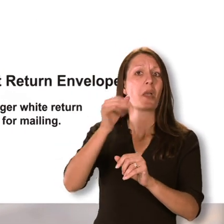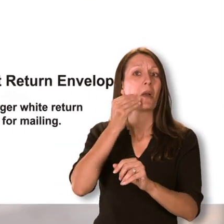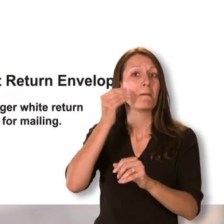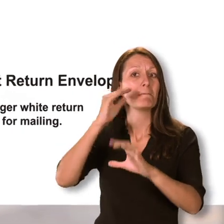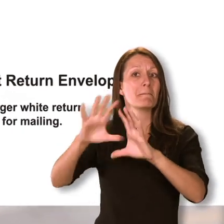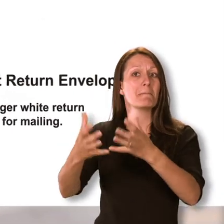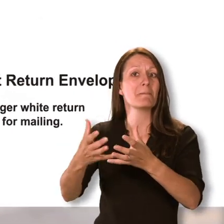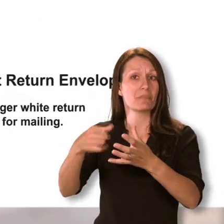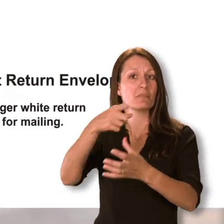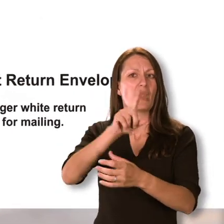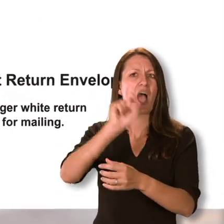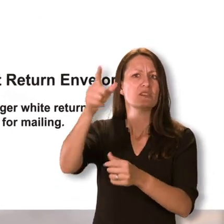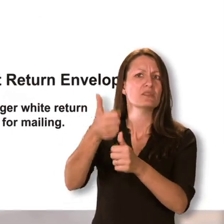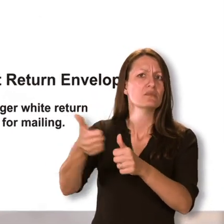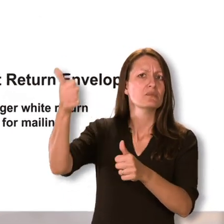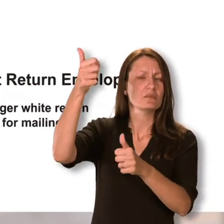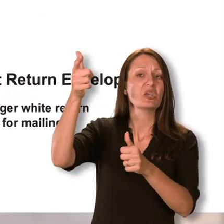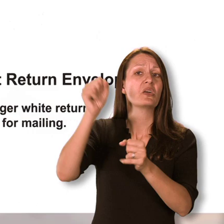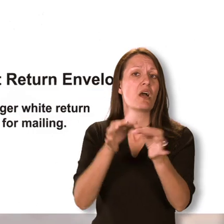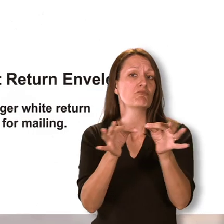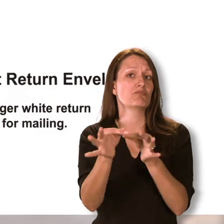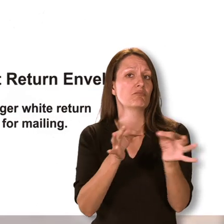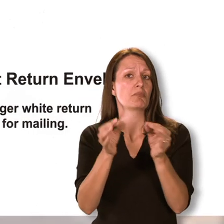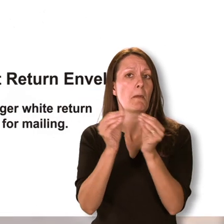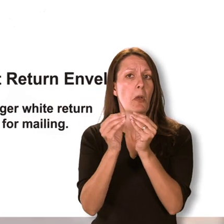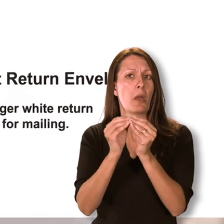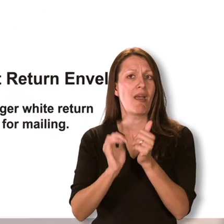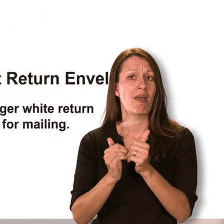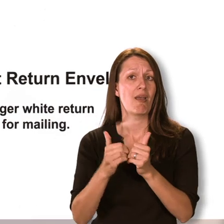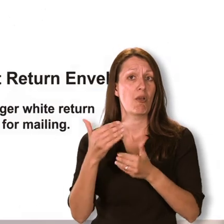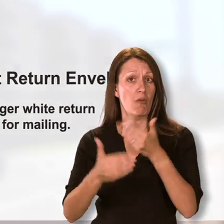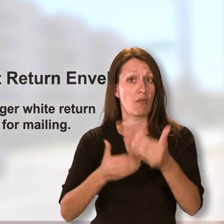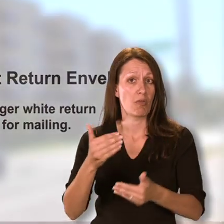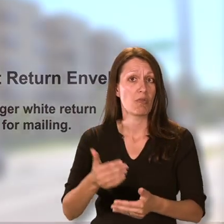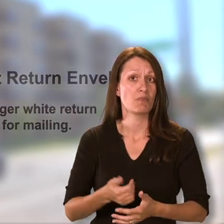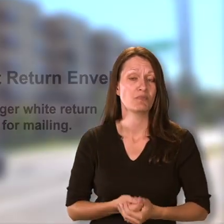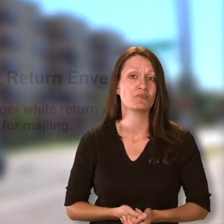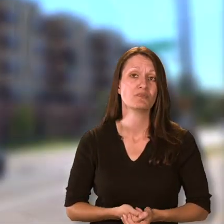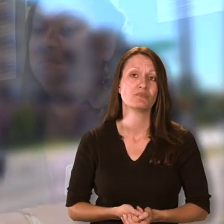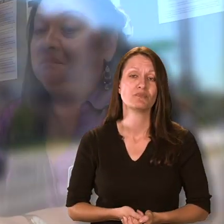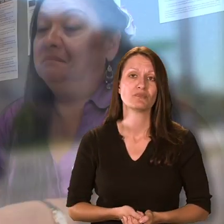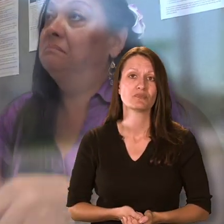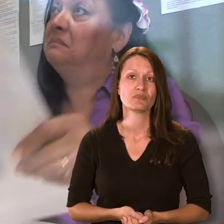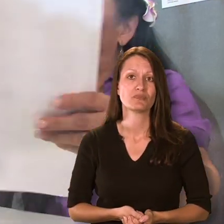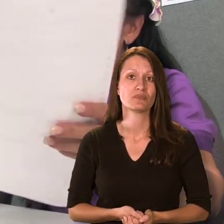more information about this process.